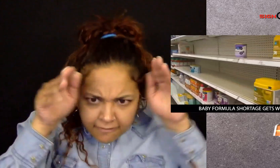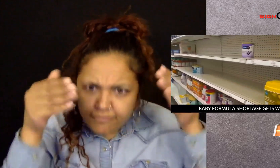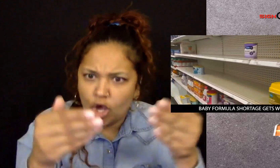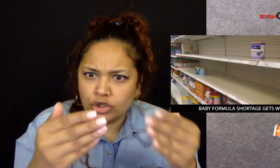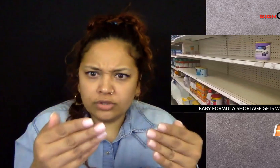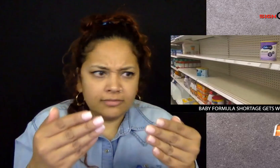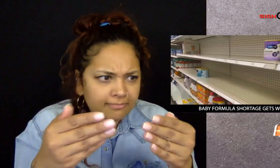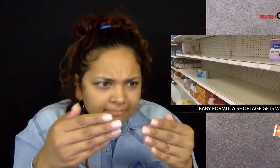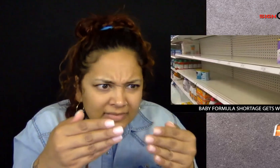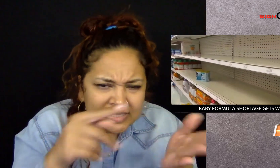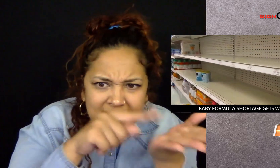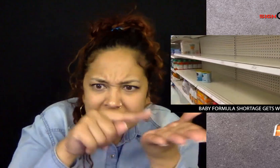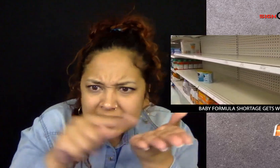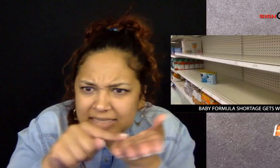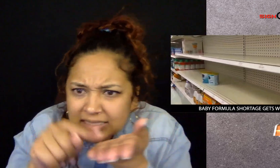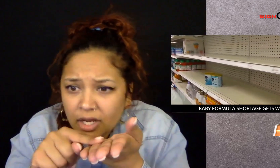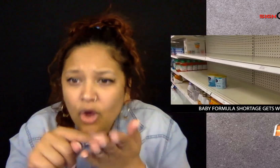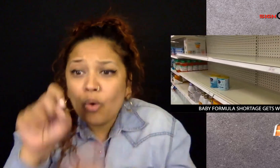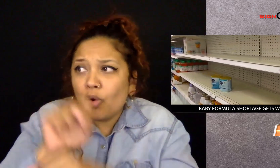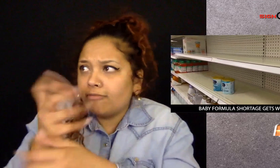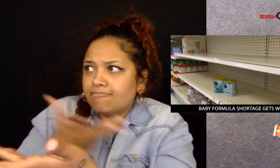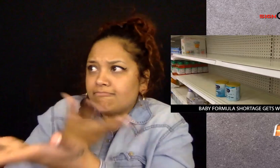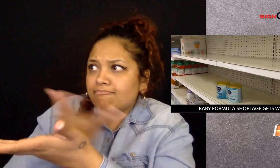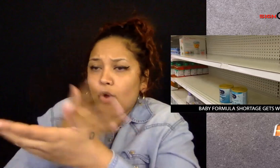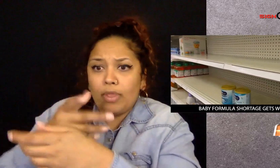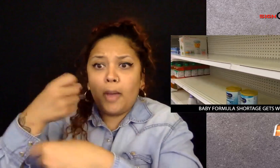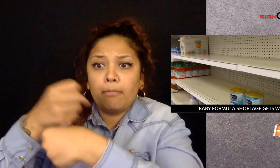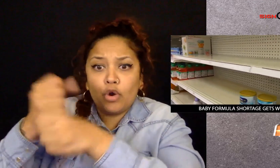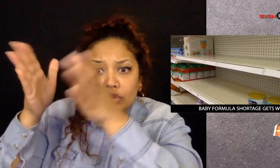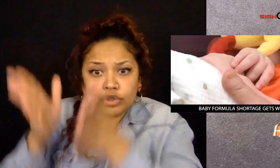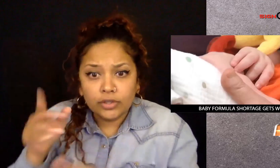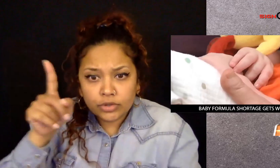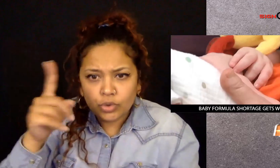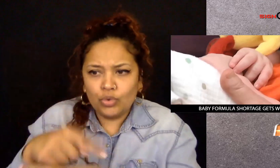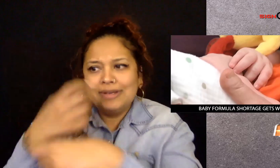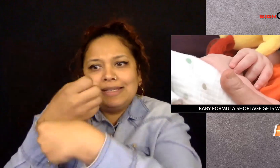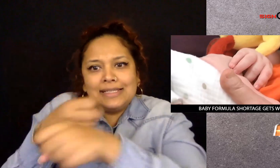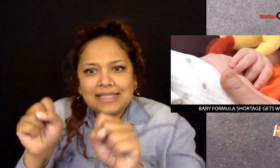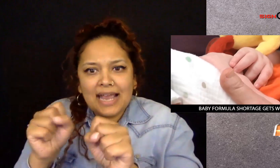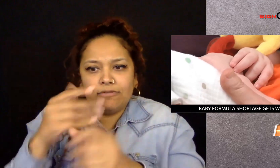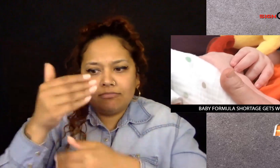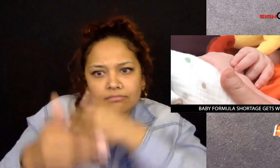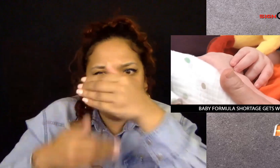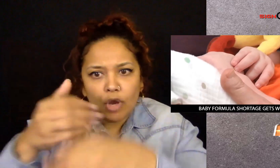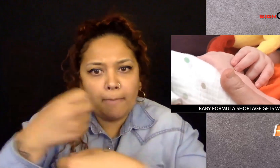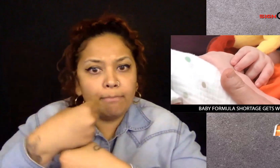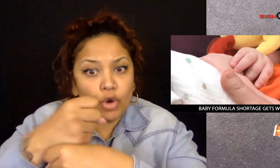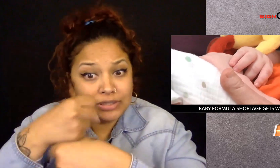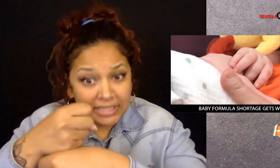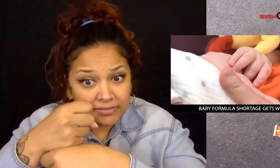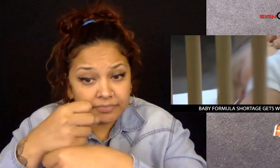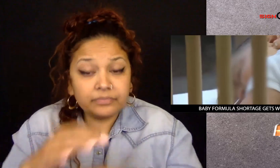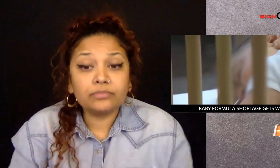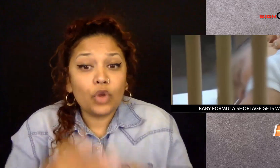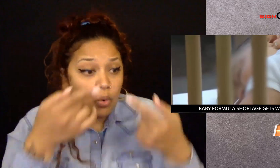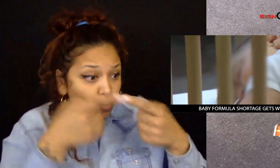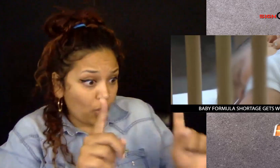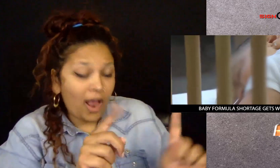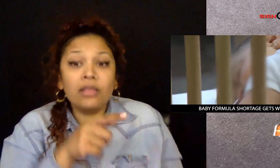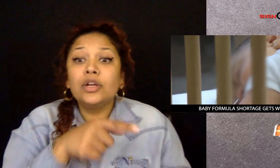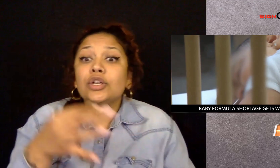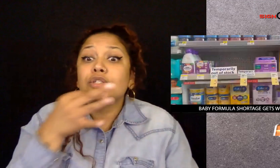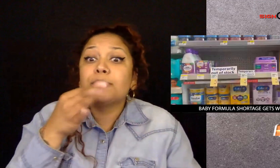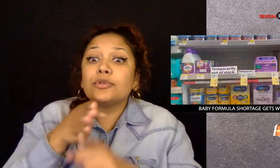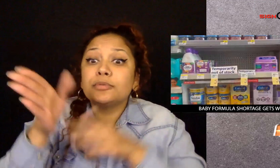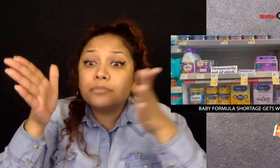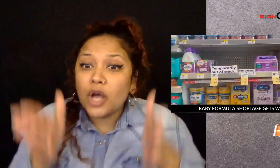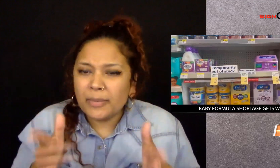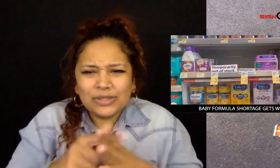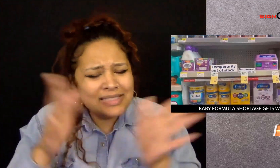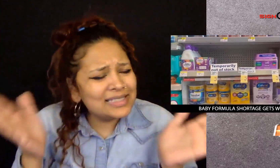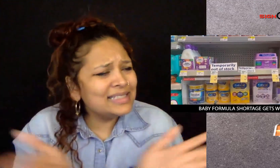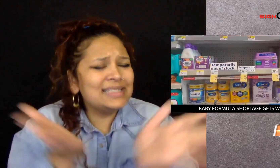the FDA is paying close attention and is working with manufacturers to safely ramp up production